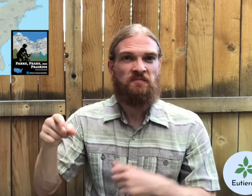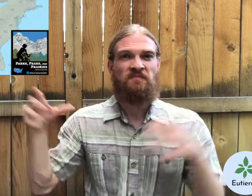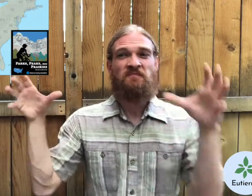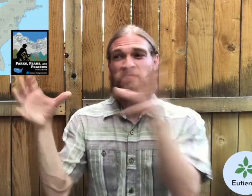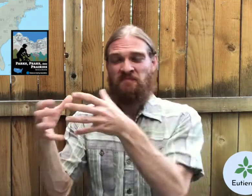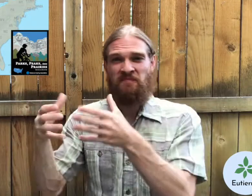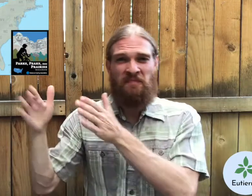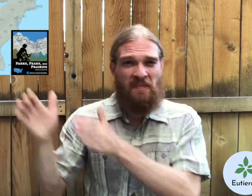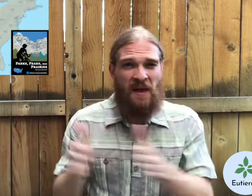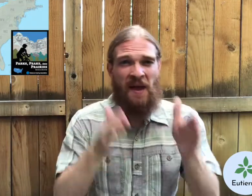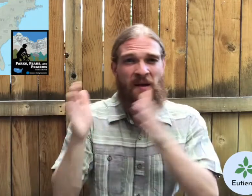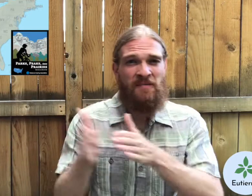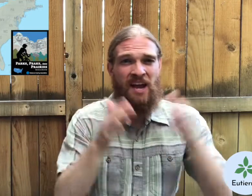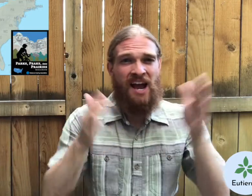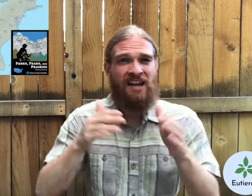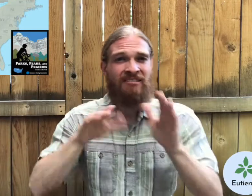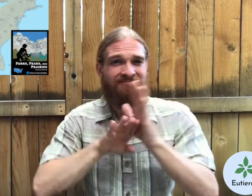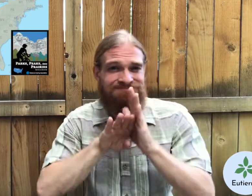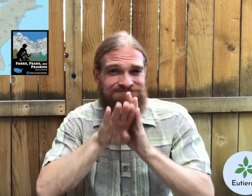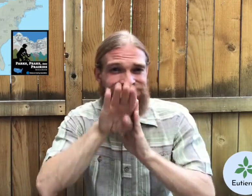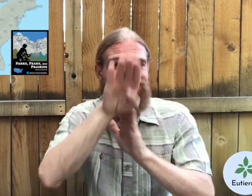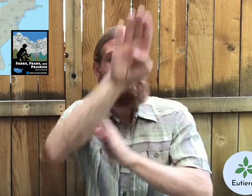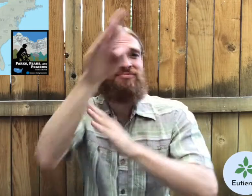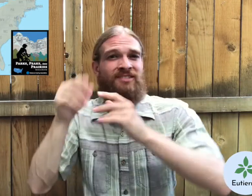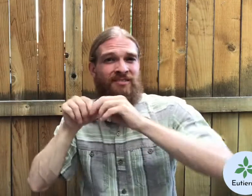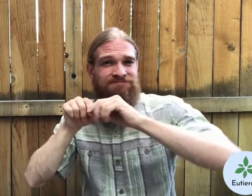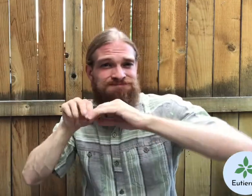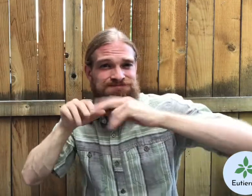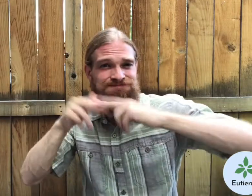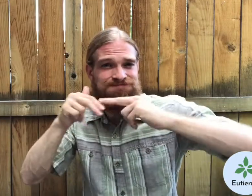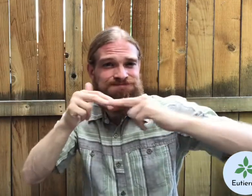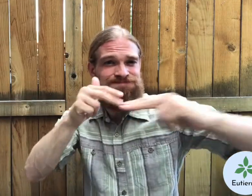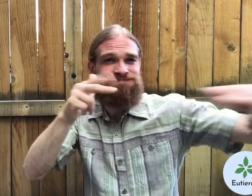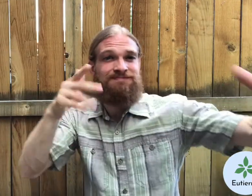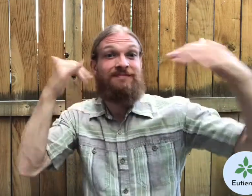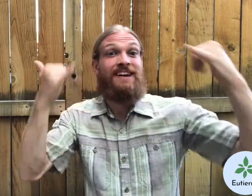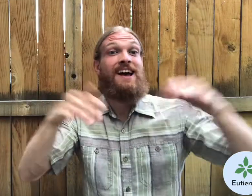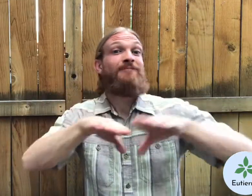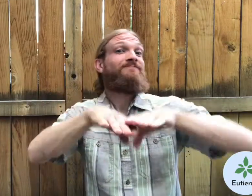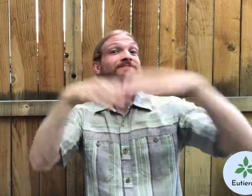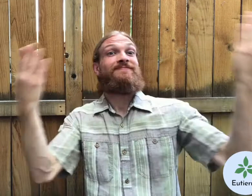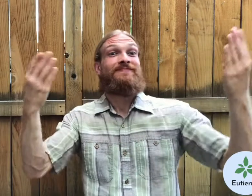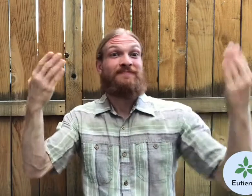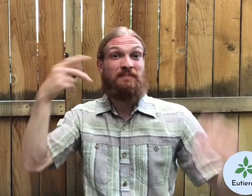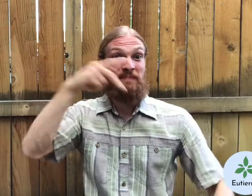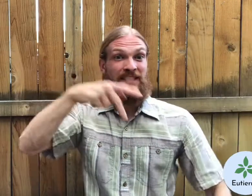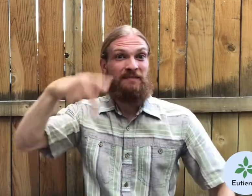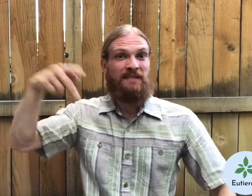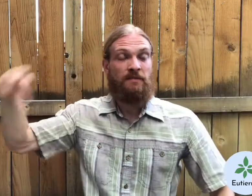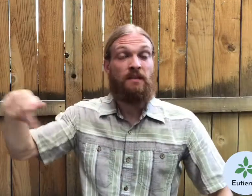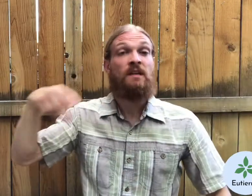They planned, created and recently debuted the PPP bicycle route.